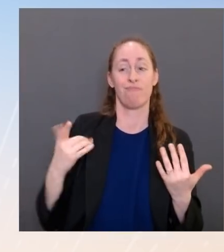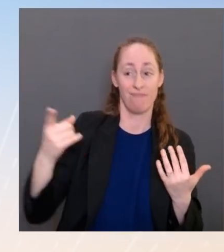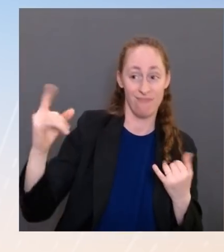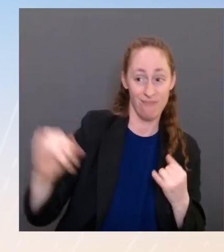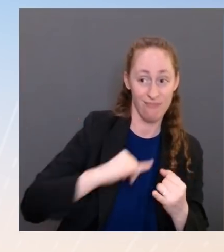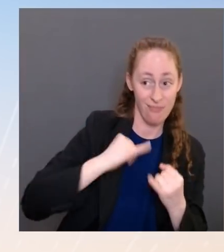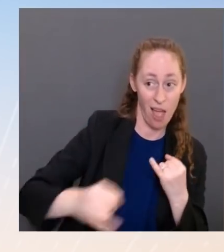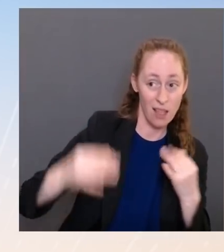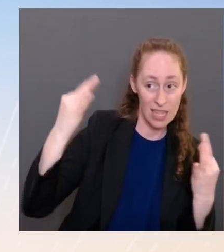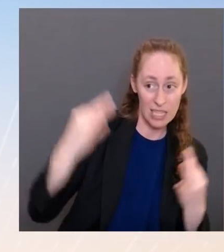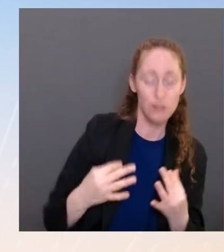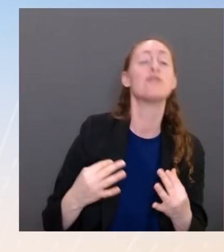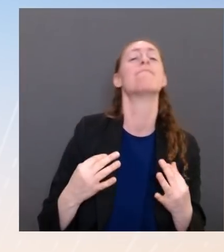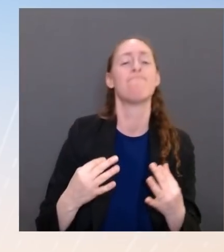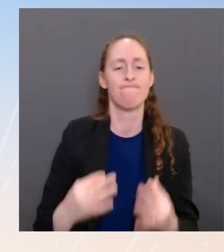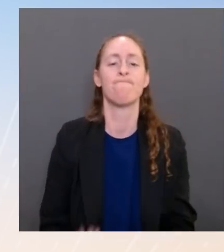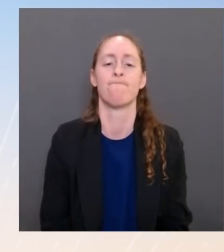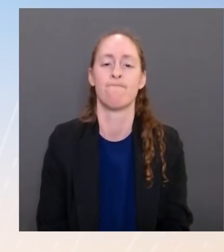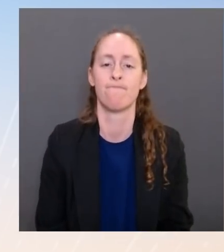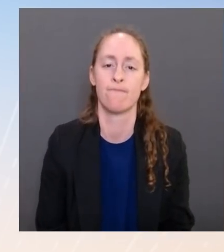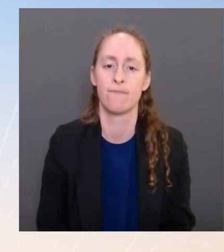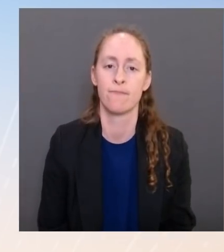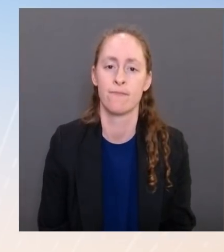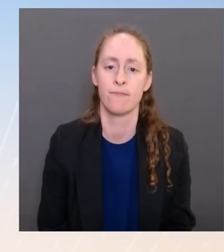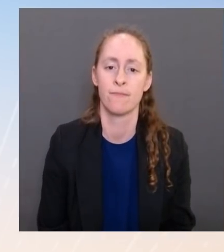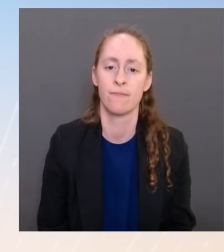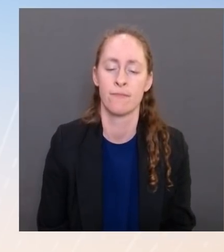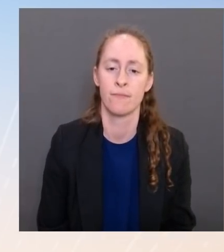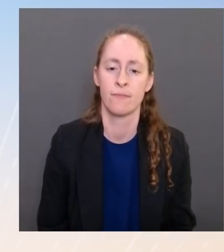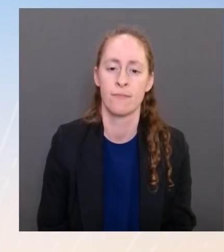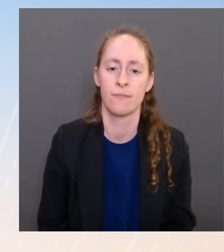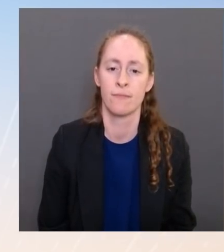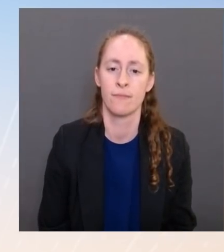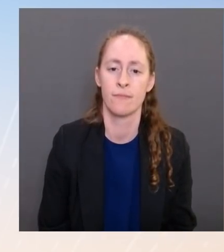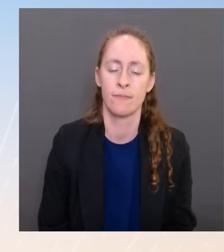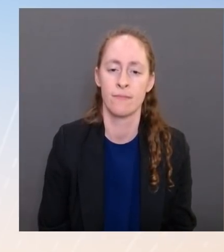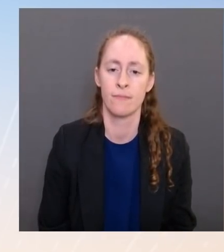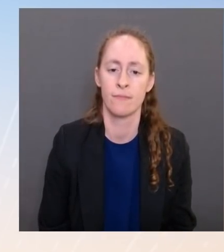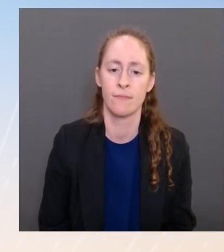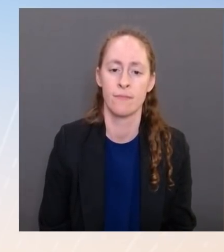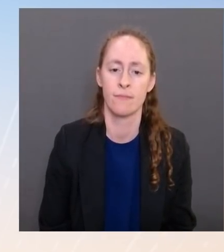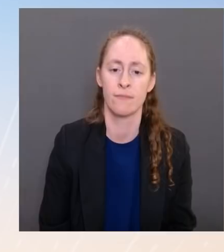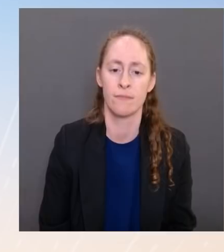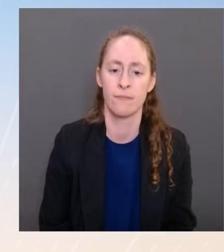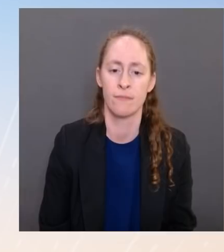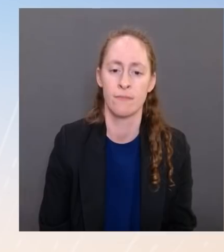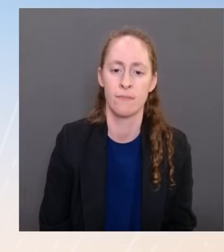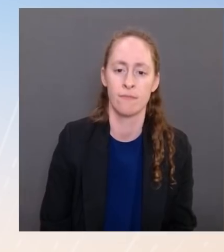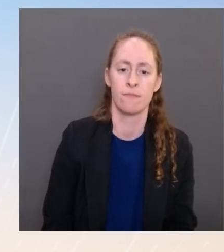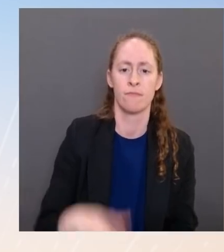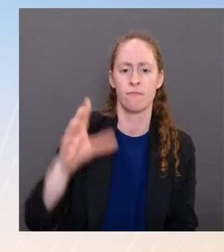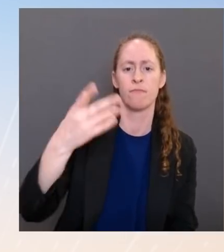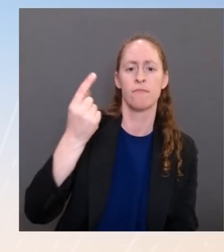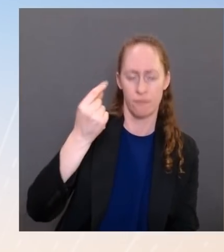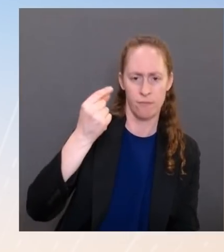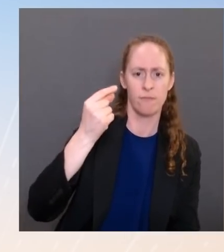the DOJ Antitrust Chief, Jonathan Kanter, should be recused from Google cases? Ms. Psaki: I will check and see if we have a position on that